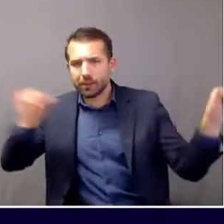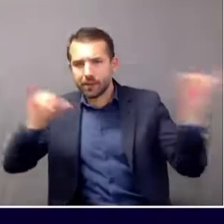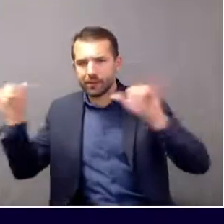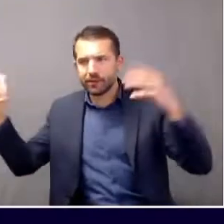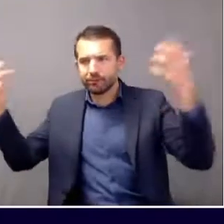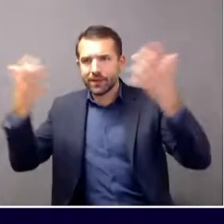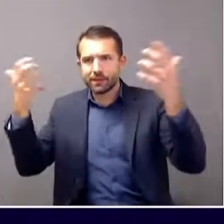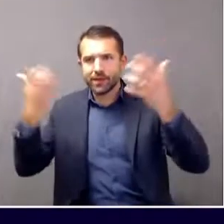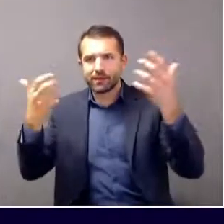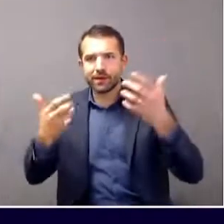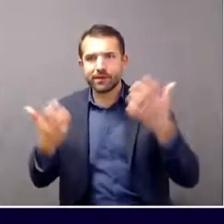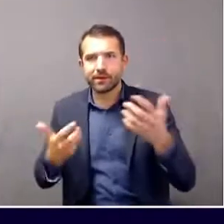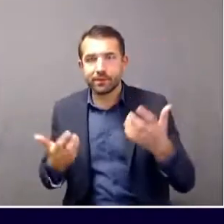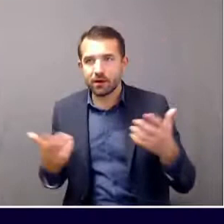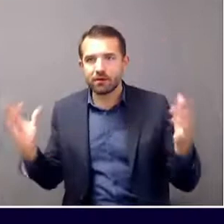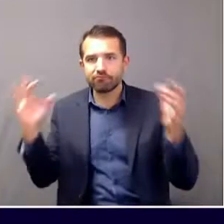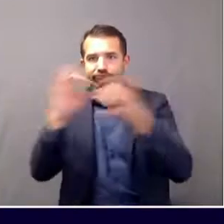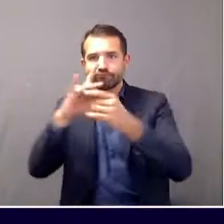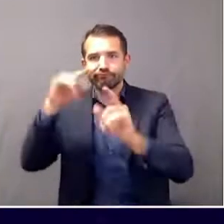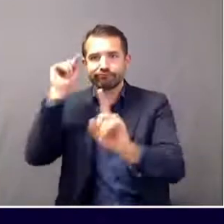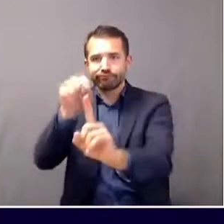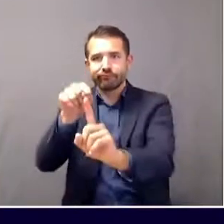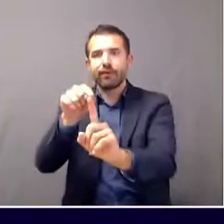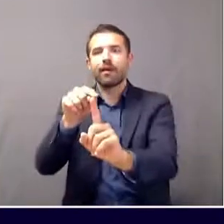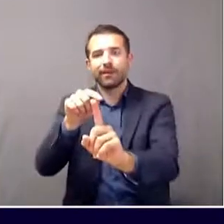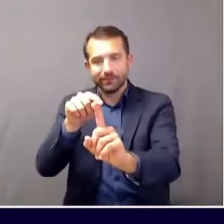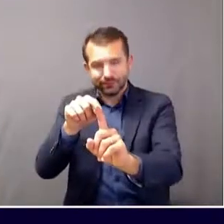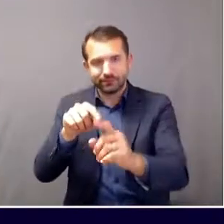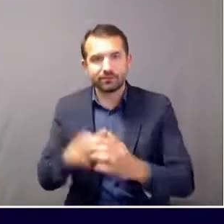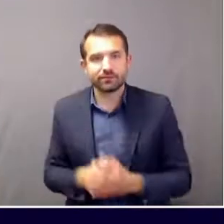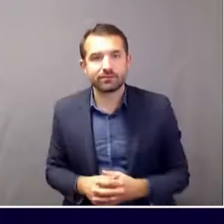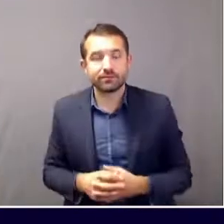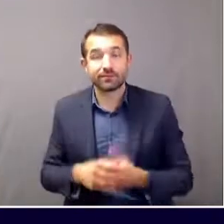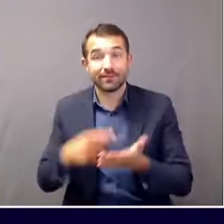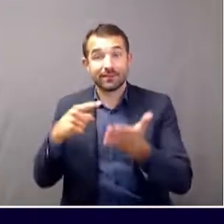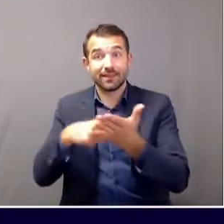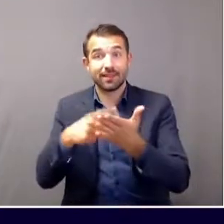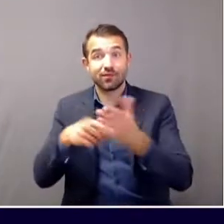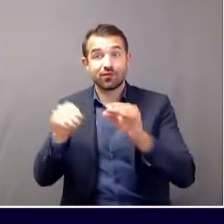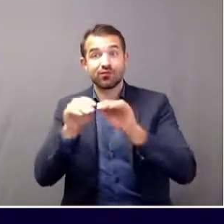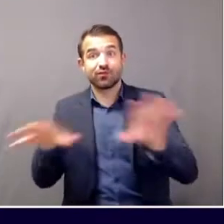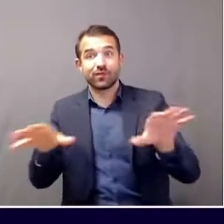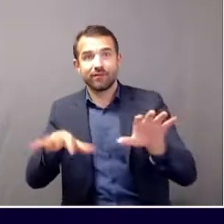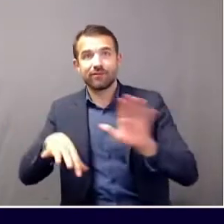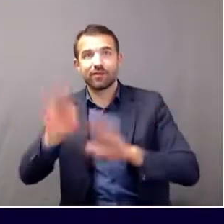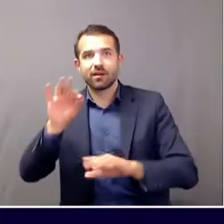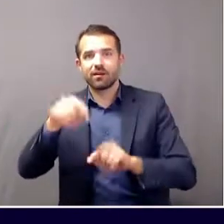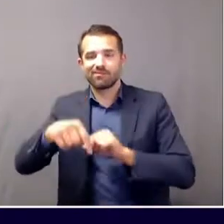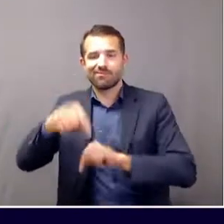moving trains and we might later learned that folks are